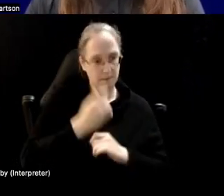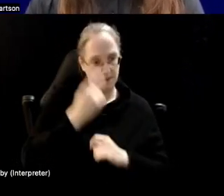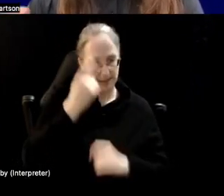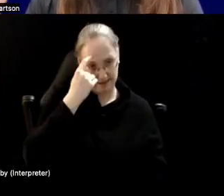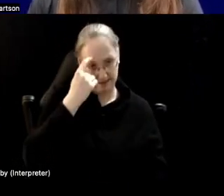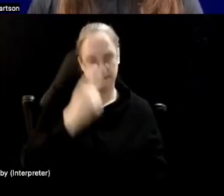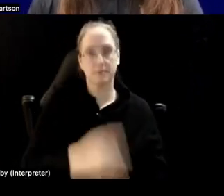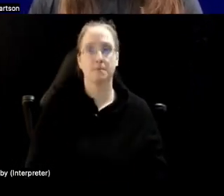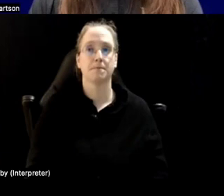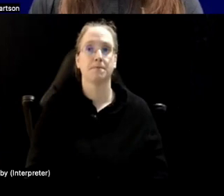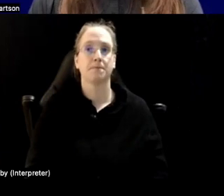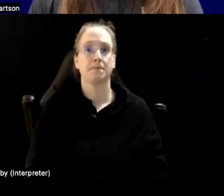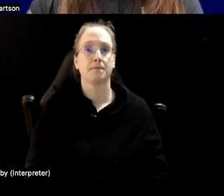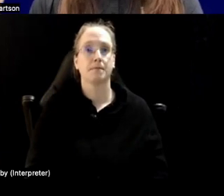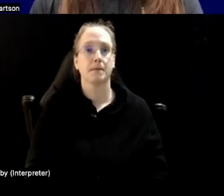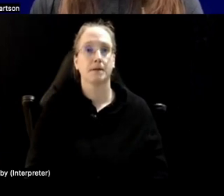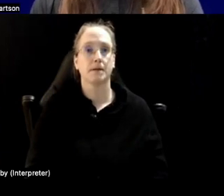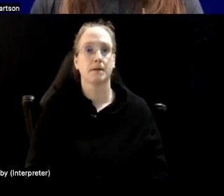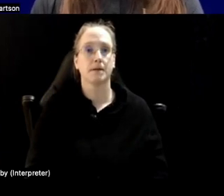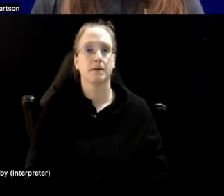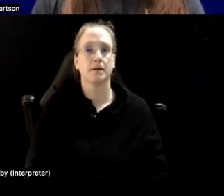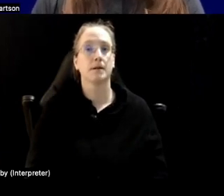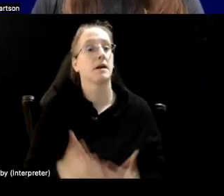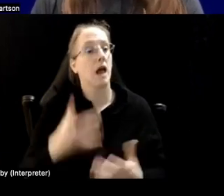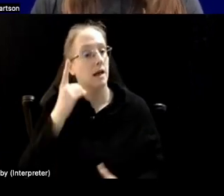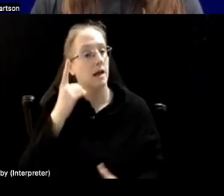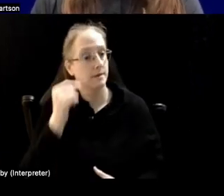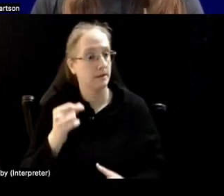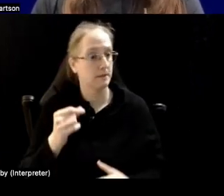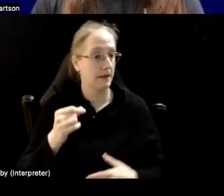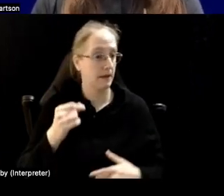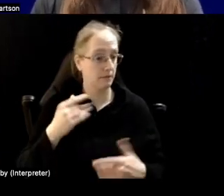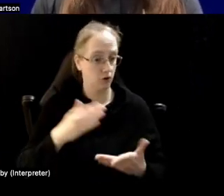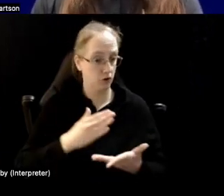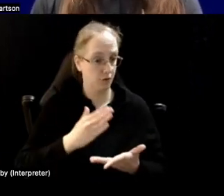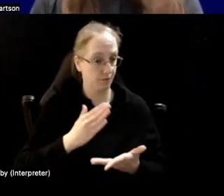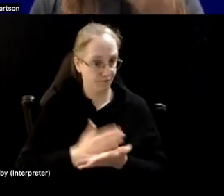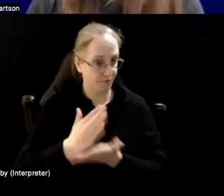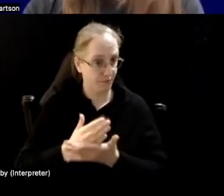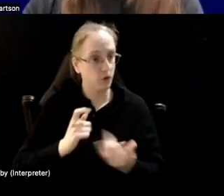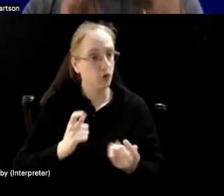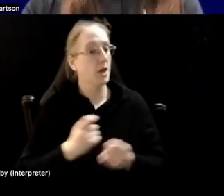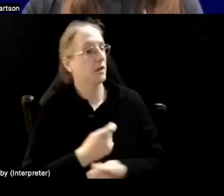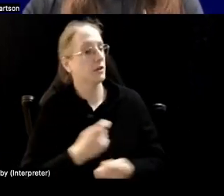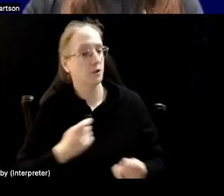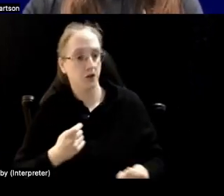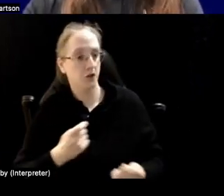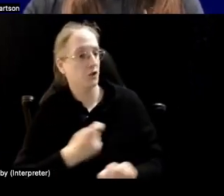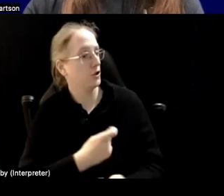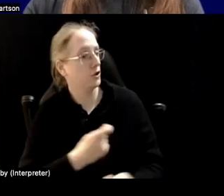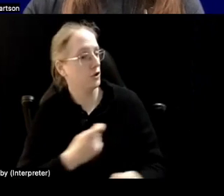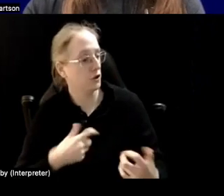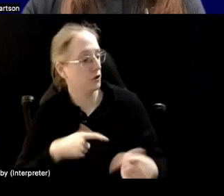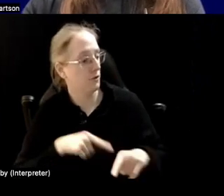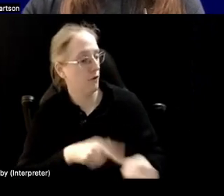allows that pace to ebb and flow according to the interest of the person with deafblindness, their